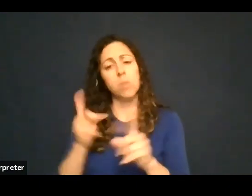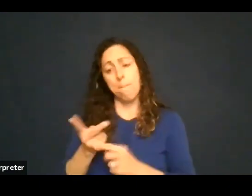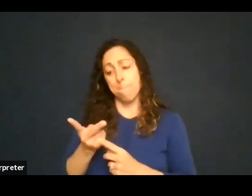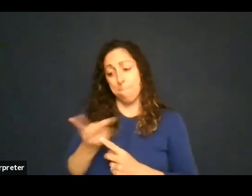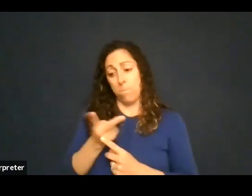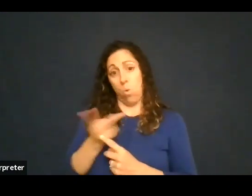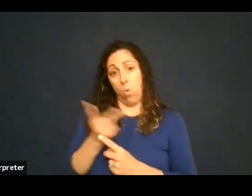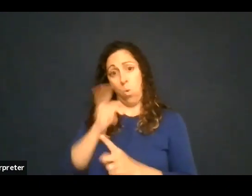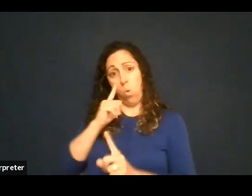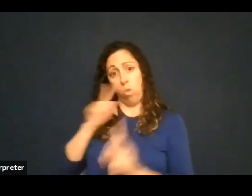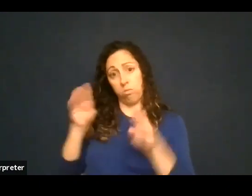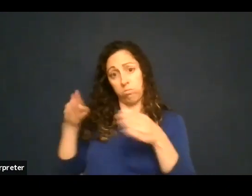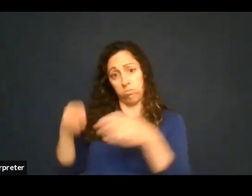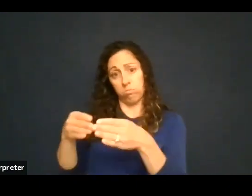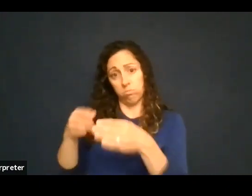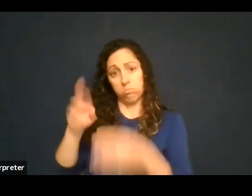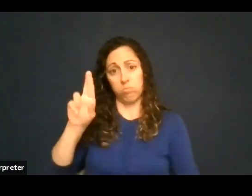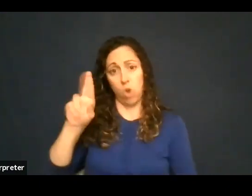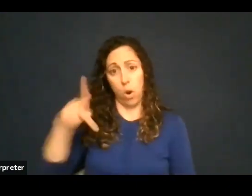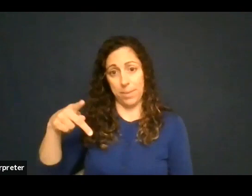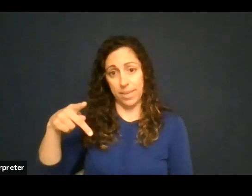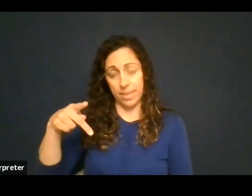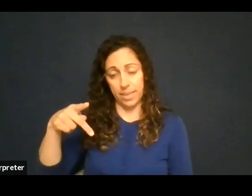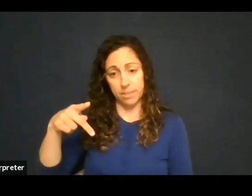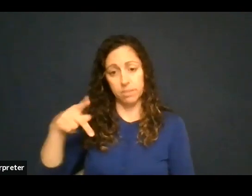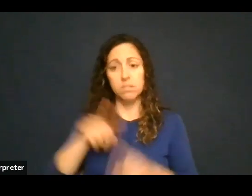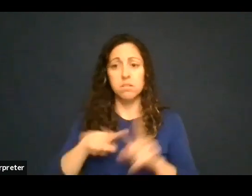there are Usher people enrolled in the ReNeuron trial